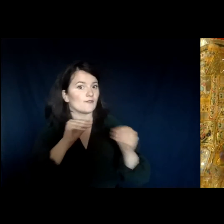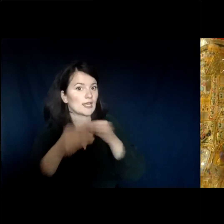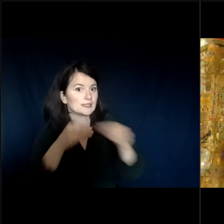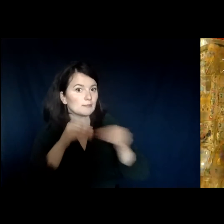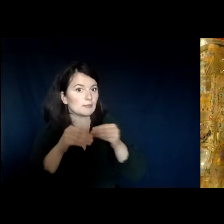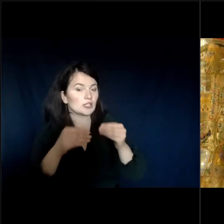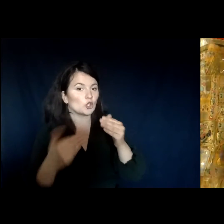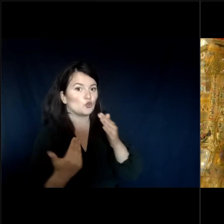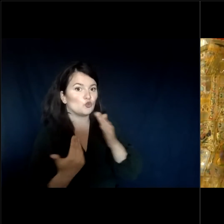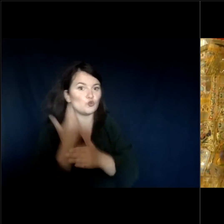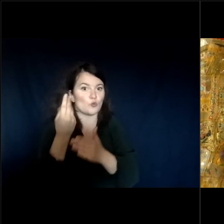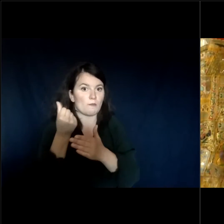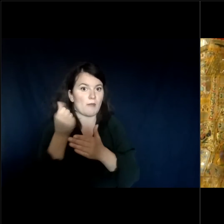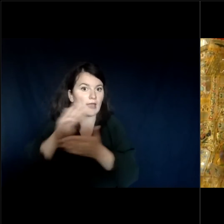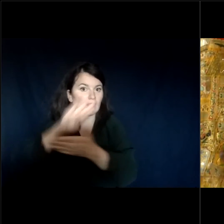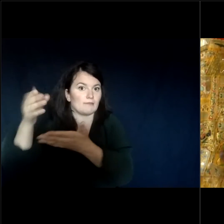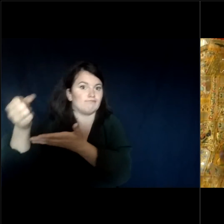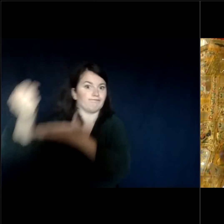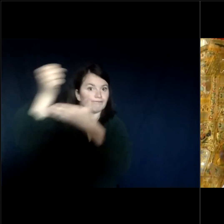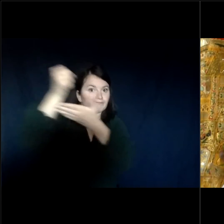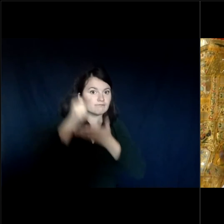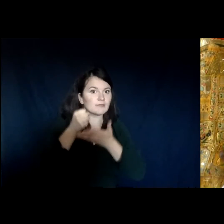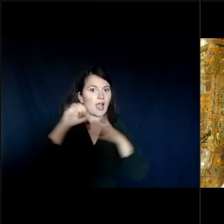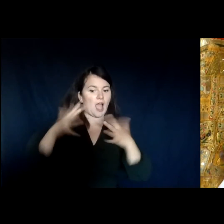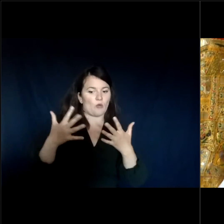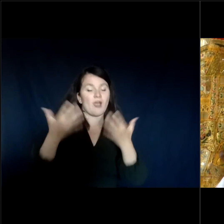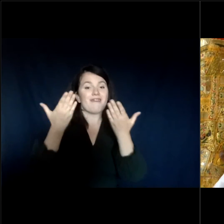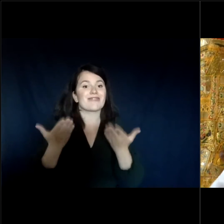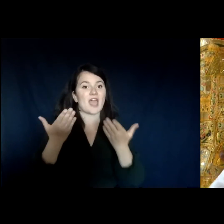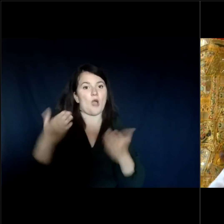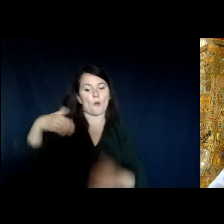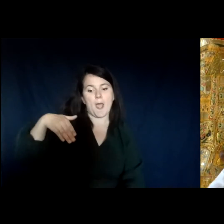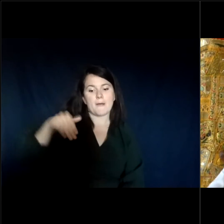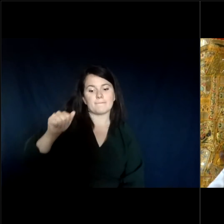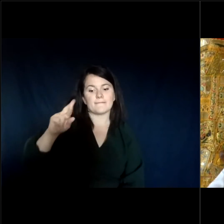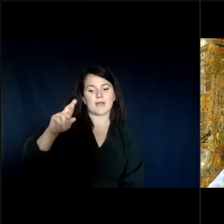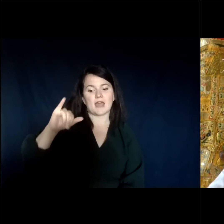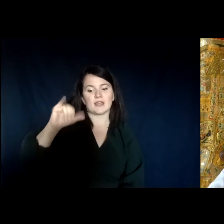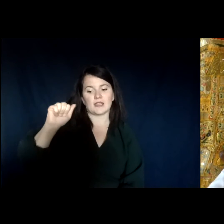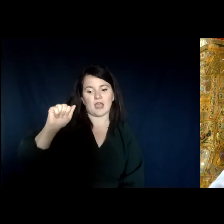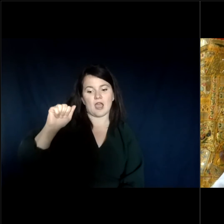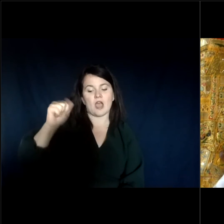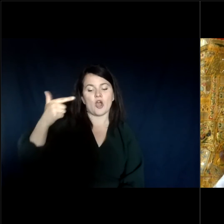I'd like to give the floor to Maria Tussy who works in ONCE Foundation in European programmes.